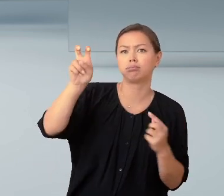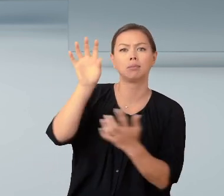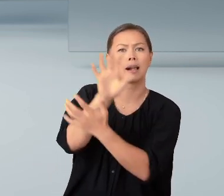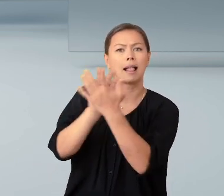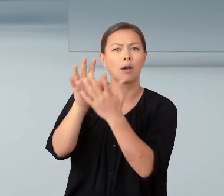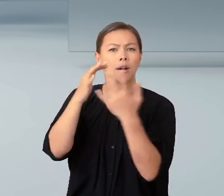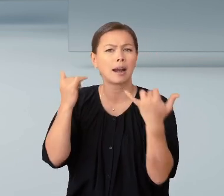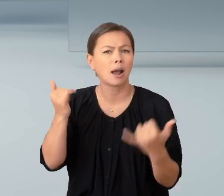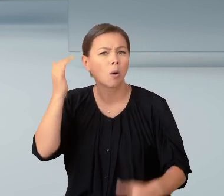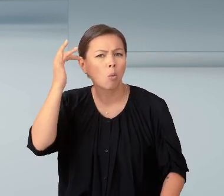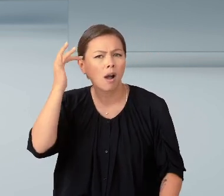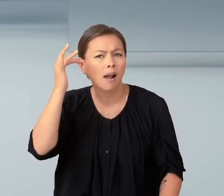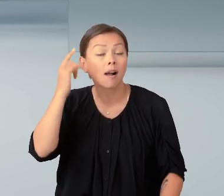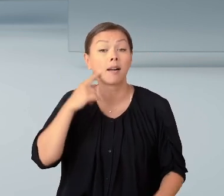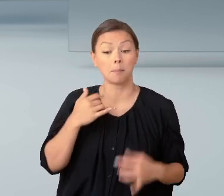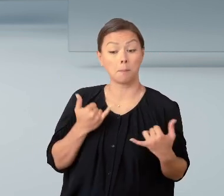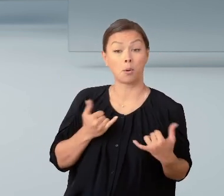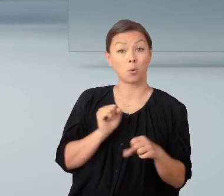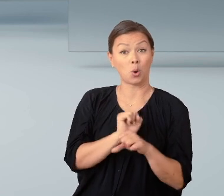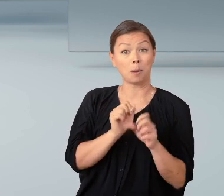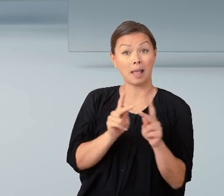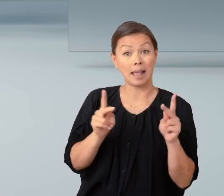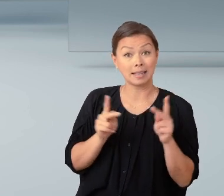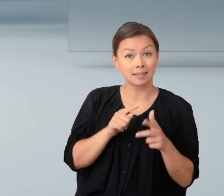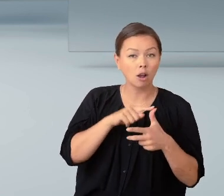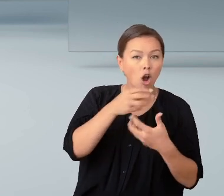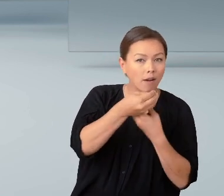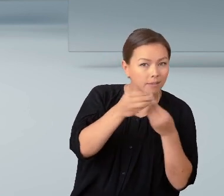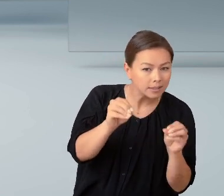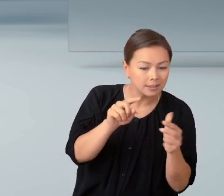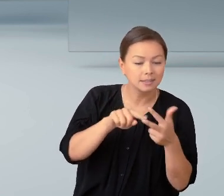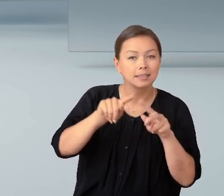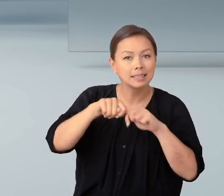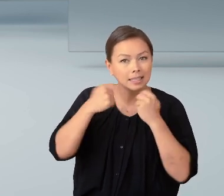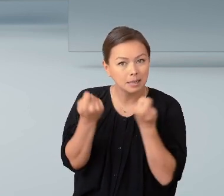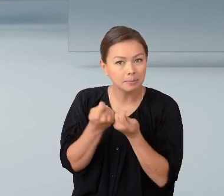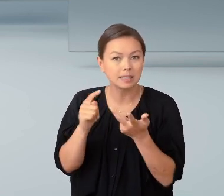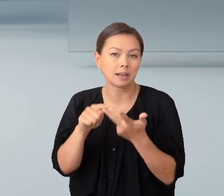workplace, Office, Teams, and Power BI. There are many obvious